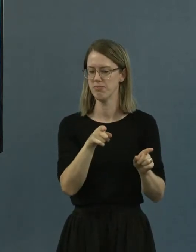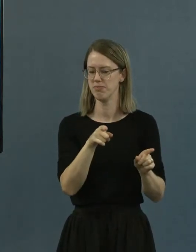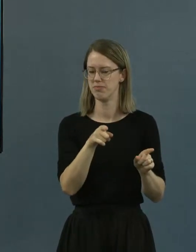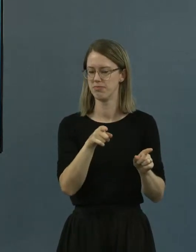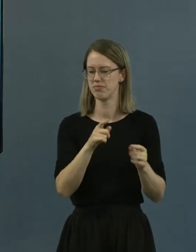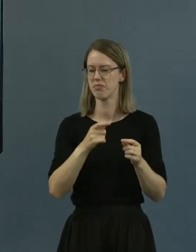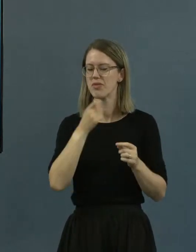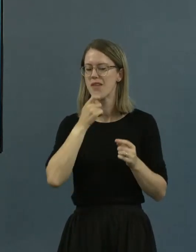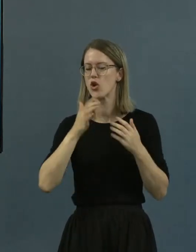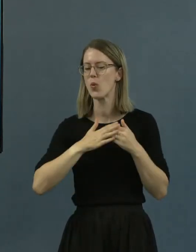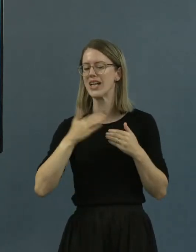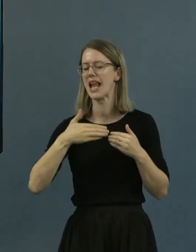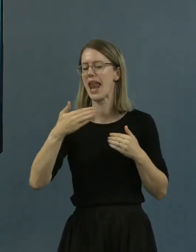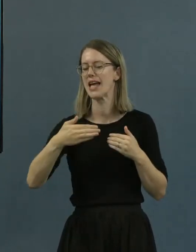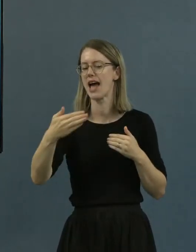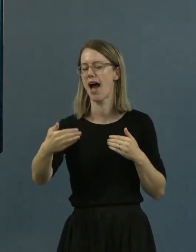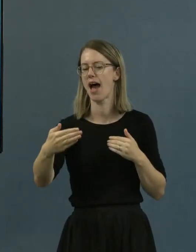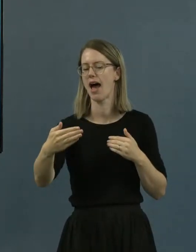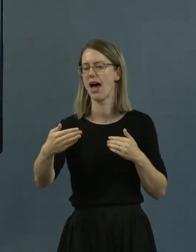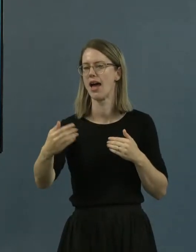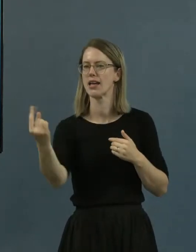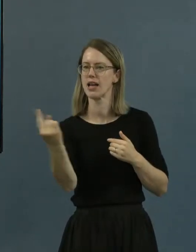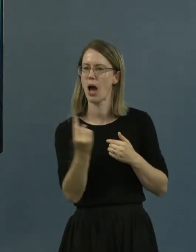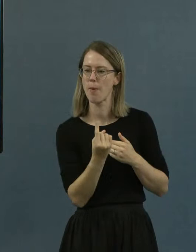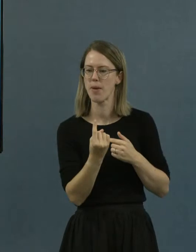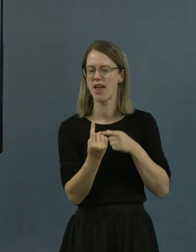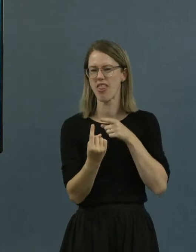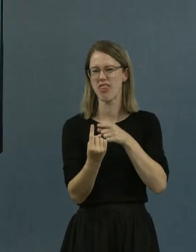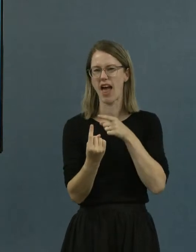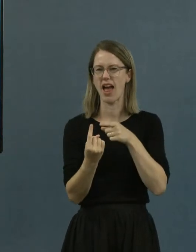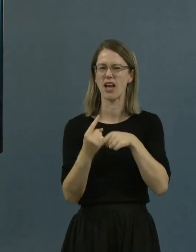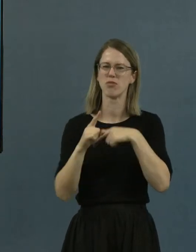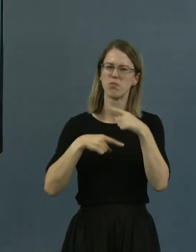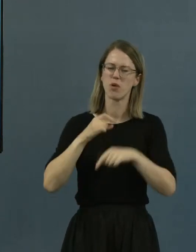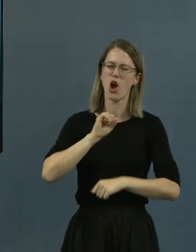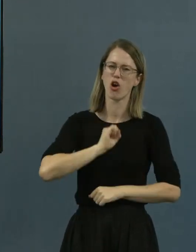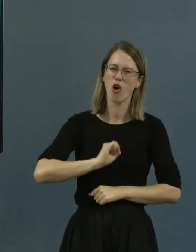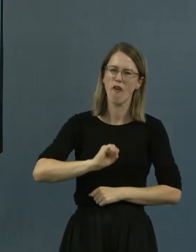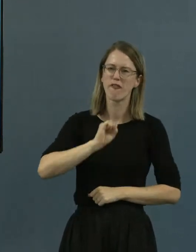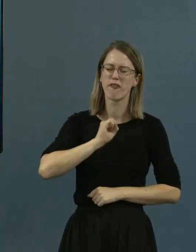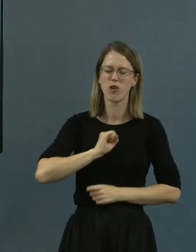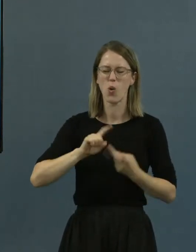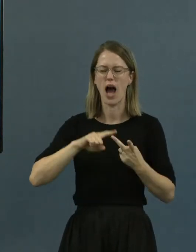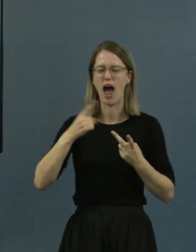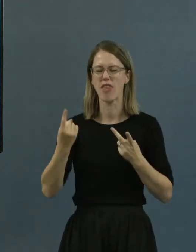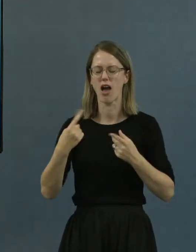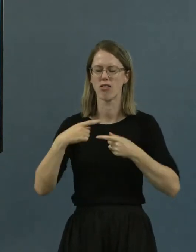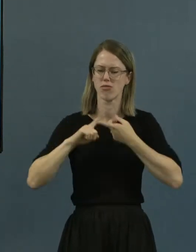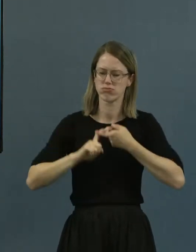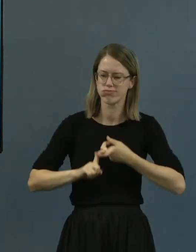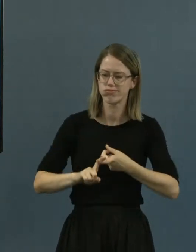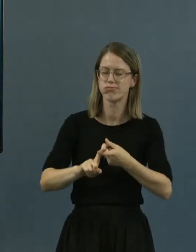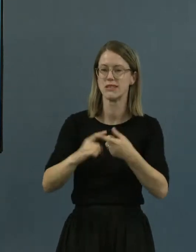beginning to see a few more people who are coming in after the end of their time in